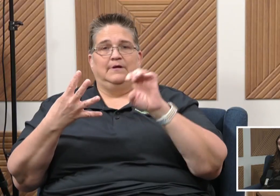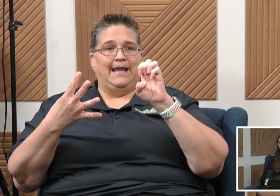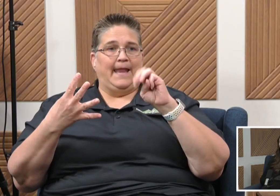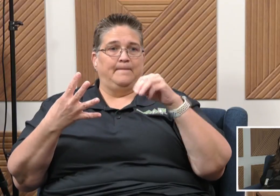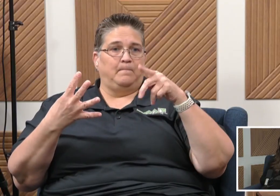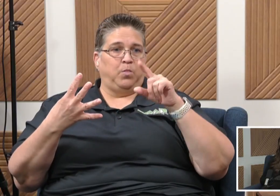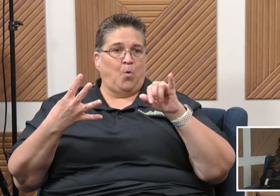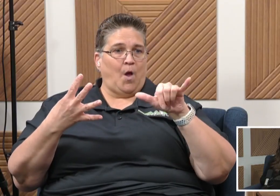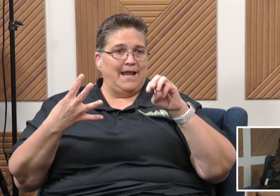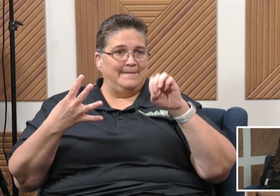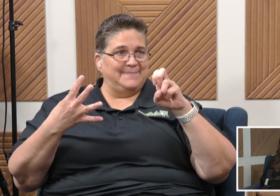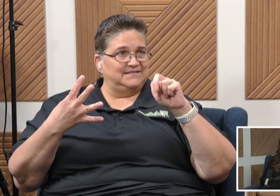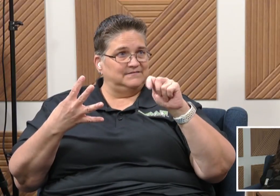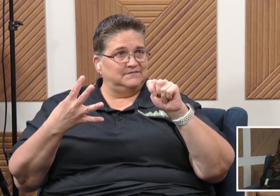It could mean employment.